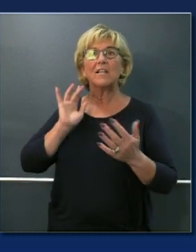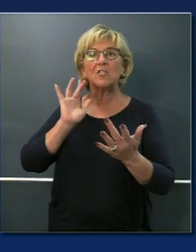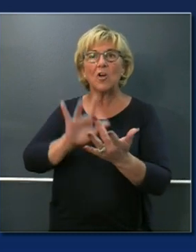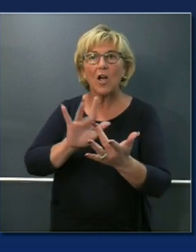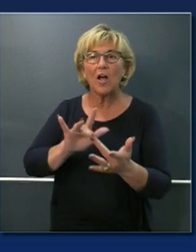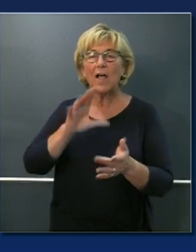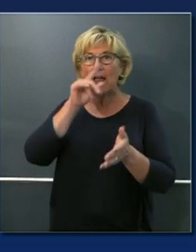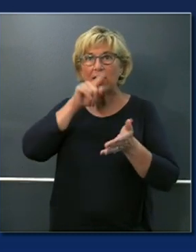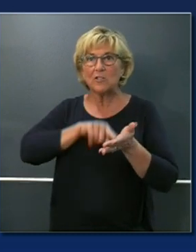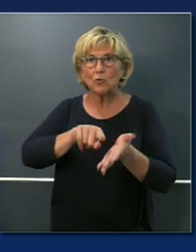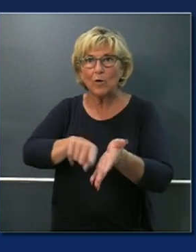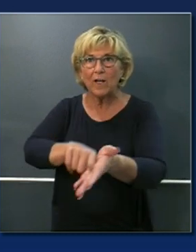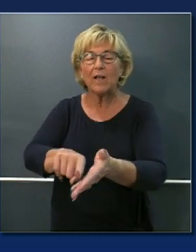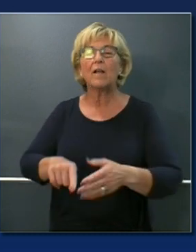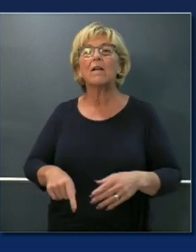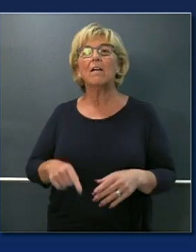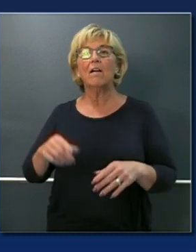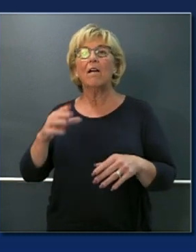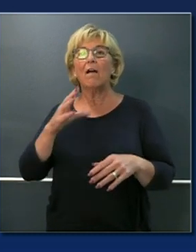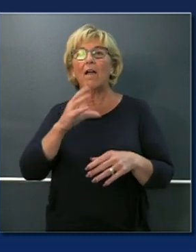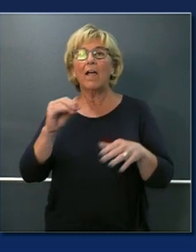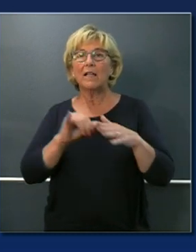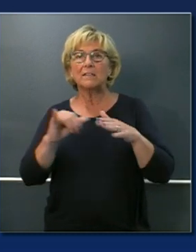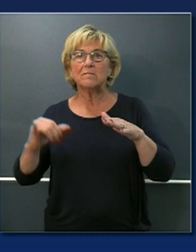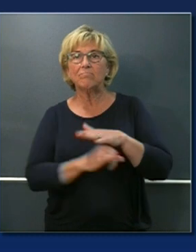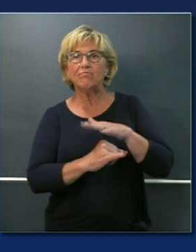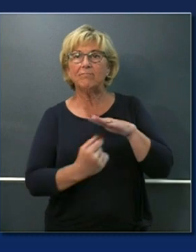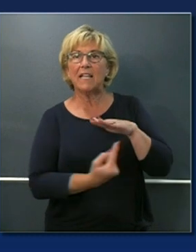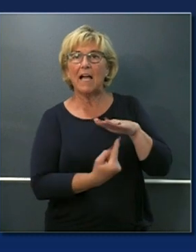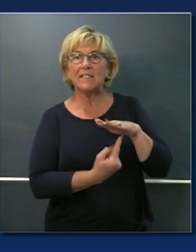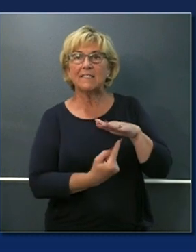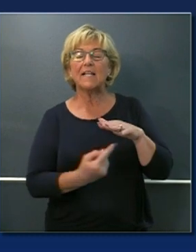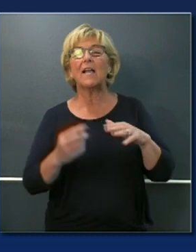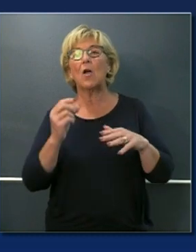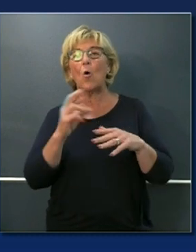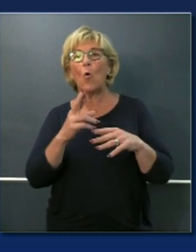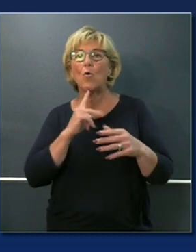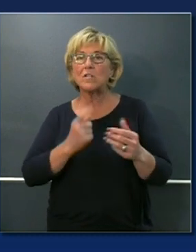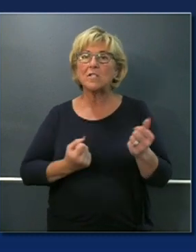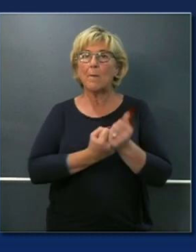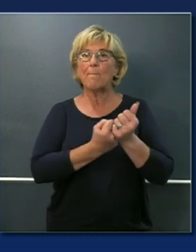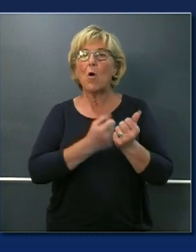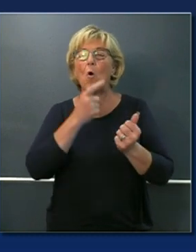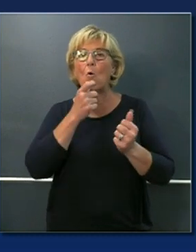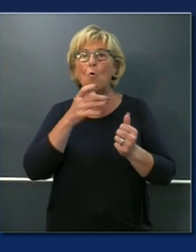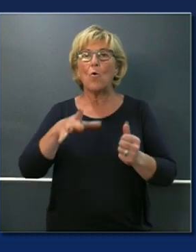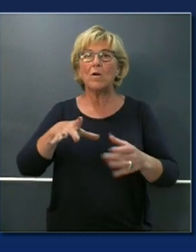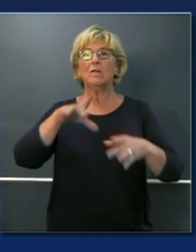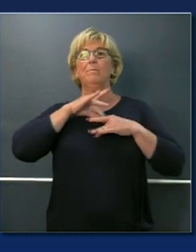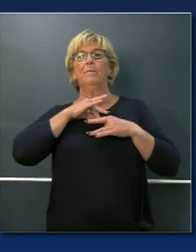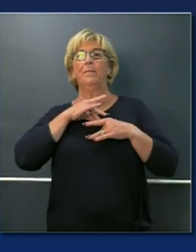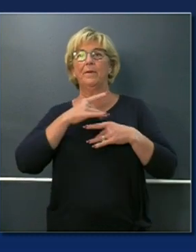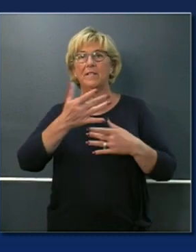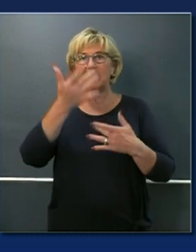ABOUT THE WAY WE MOVE. THESE SIX INDICATORS WHICH I HAVE HERE ARE THE ONES THAT WE HAVE JUST BEEN REMINDED ABOUT. AGAIN, I'M GOING TO MENTION THEM TO YOU SO THAT AS WE GO